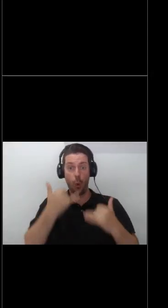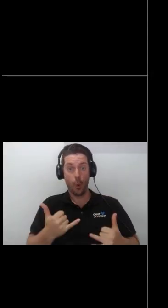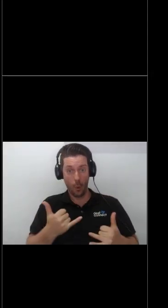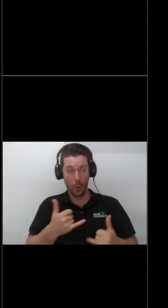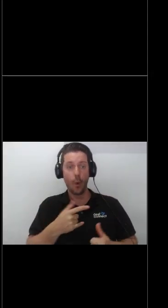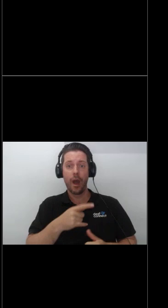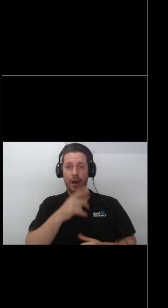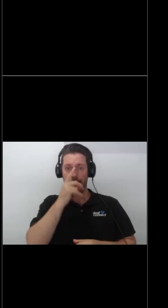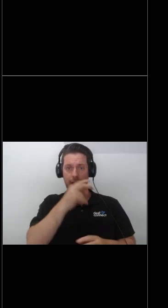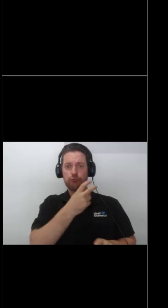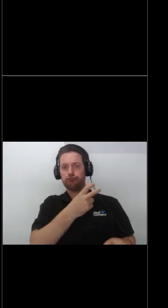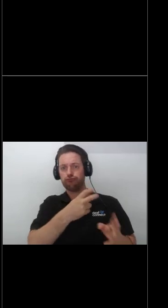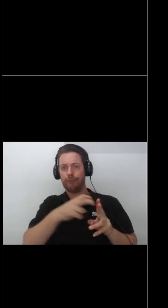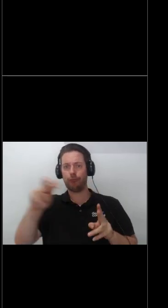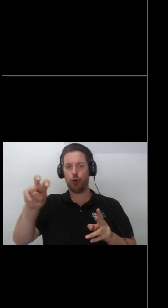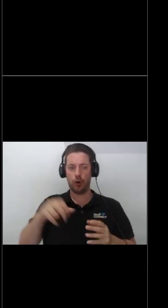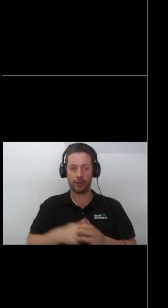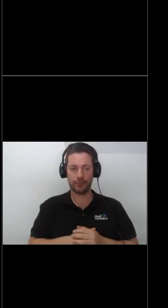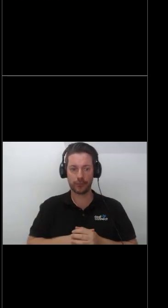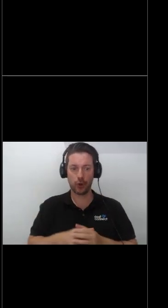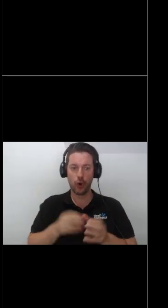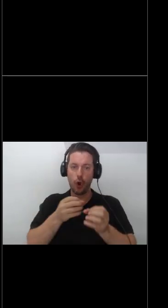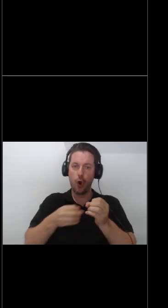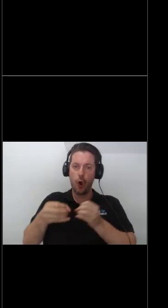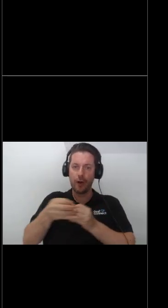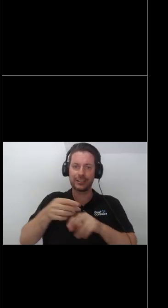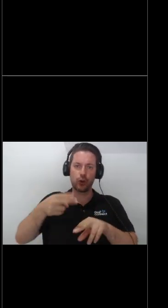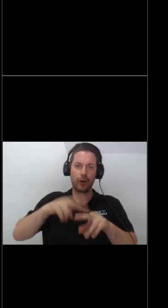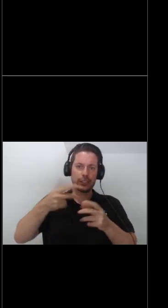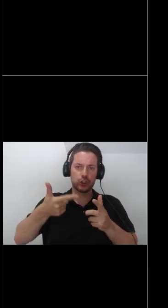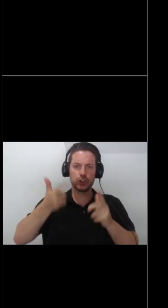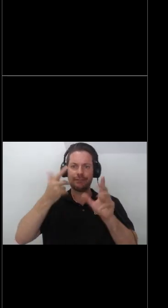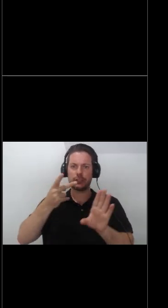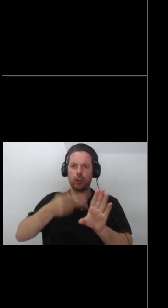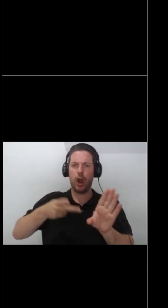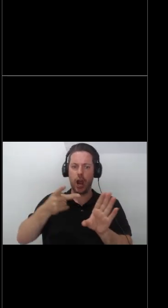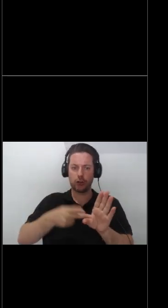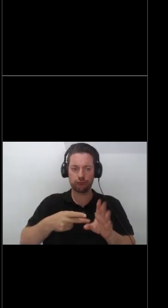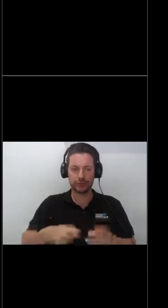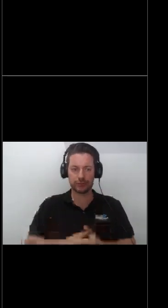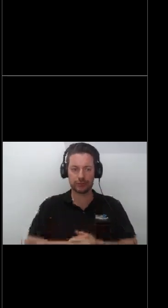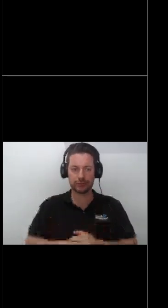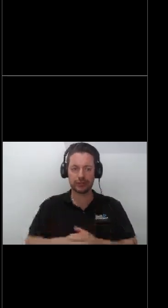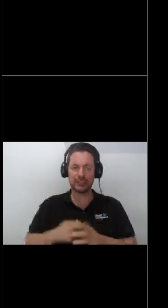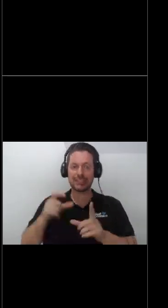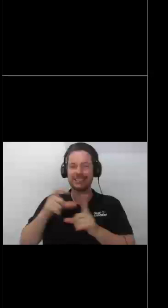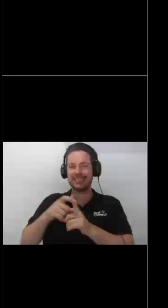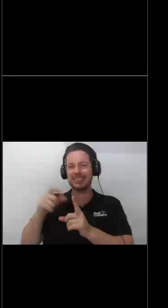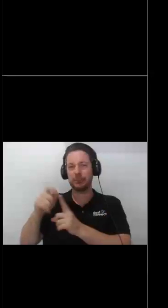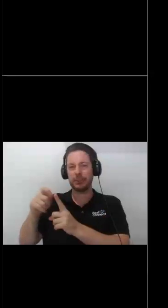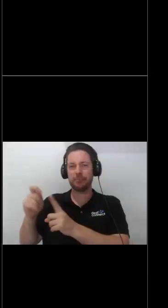The office of the Chief psychiatrist, the Director of Public Prosecutions. A magistrate or judge of the District of Supreme Court.